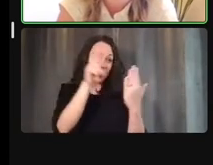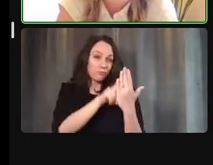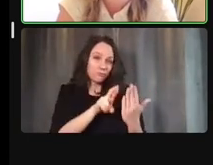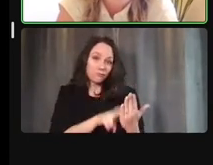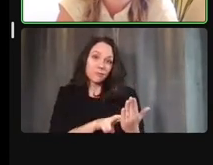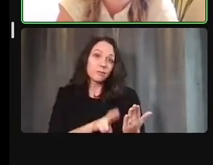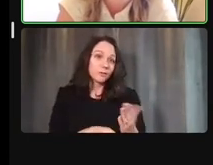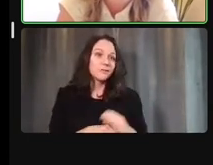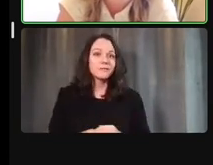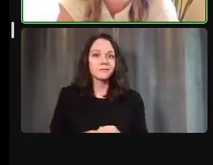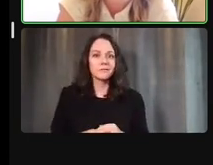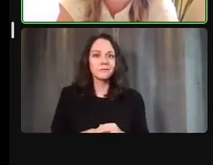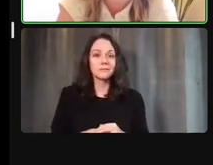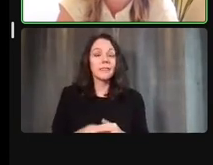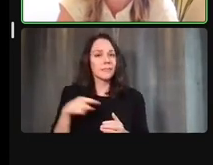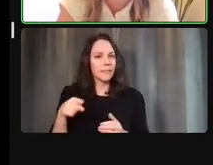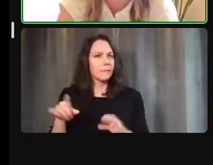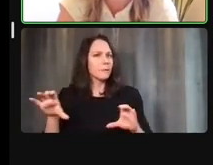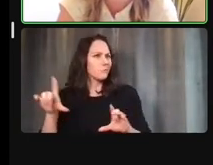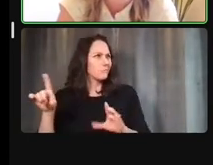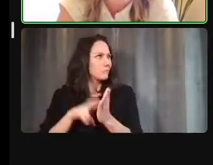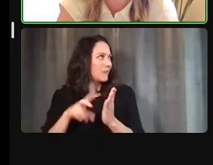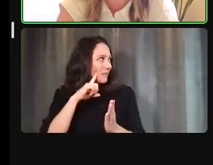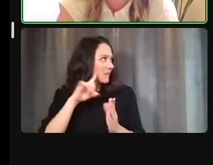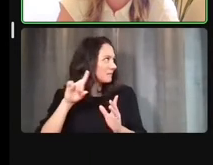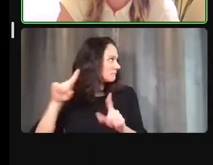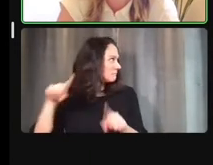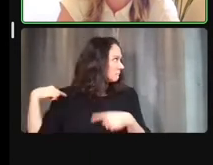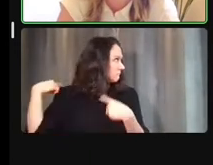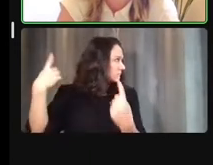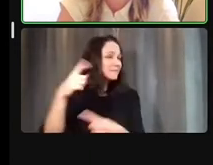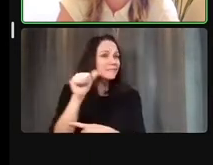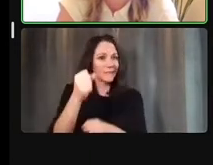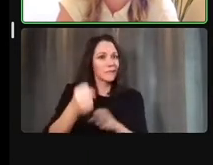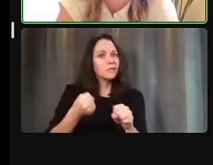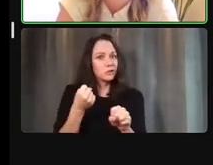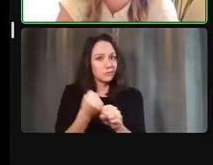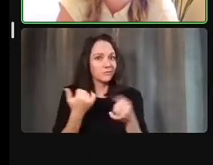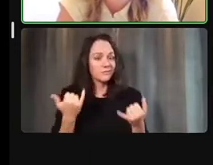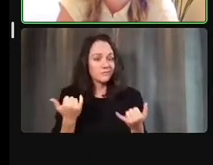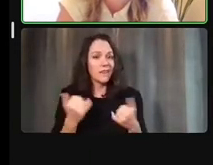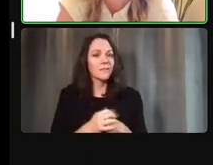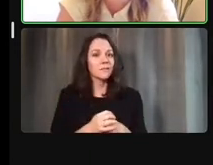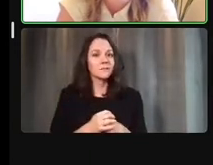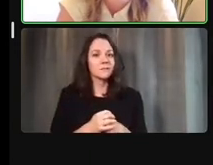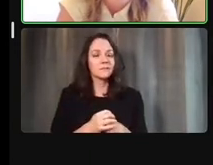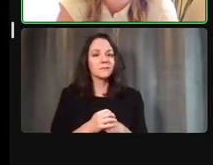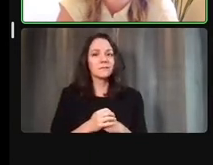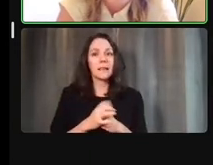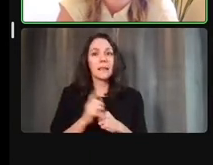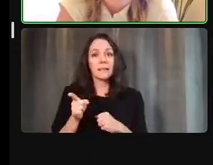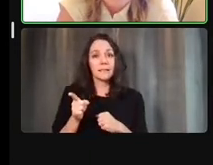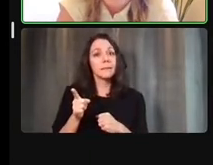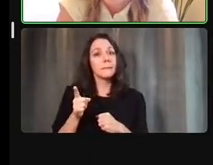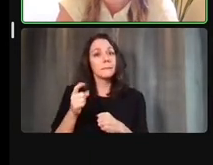We've been conducting this research for almost ten years now, and they have created what they call